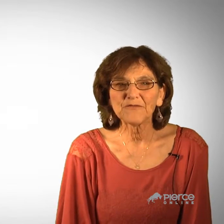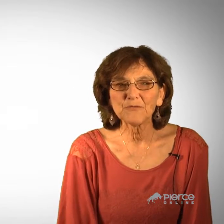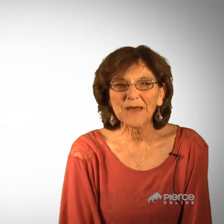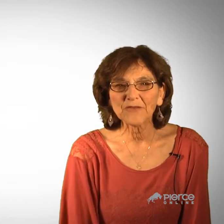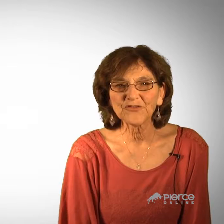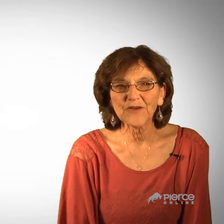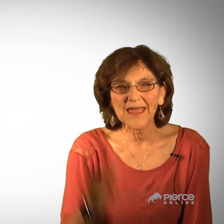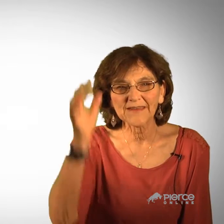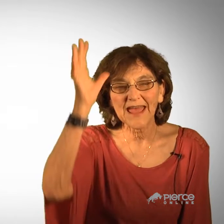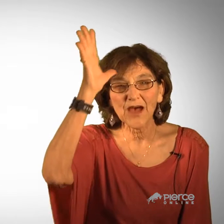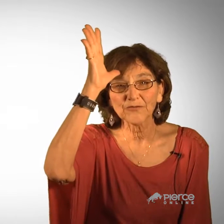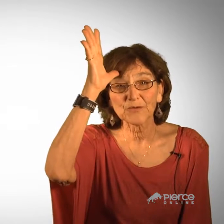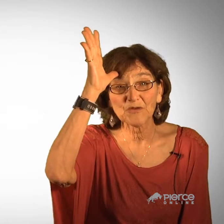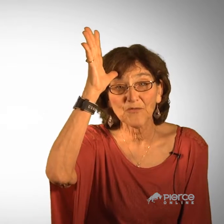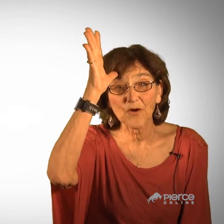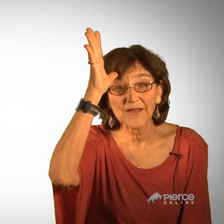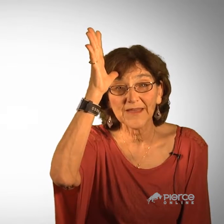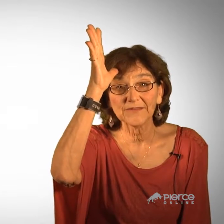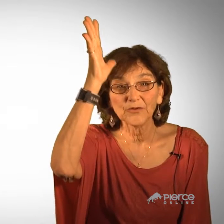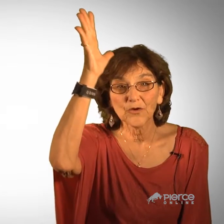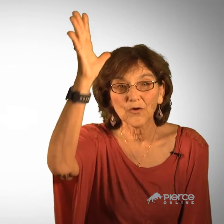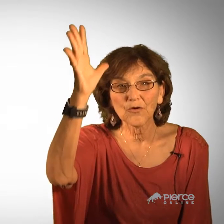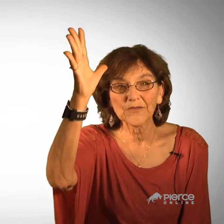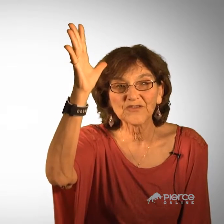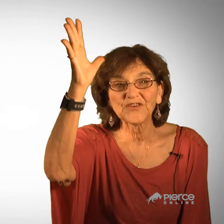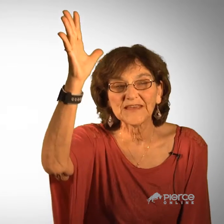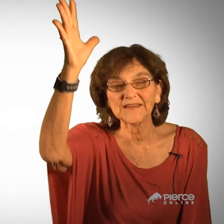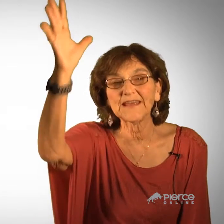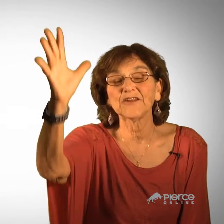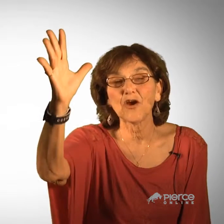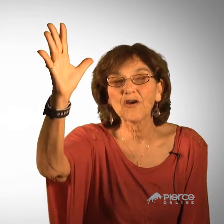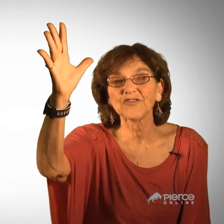if you bounce your hand out from the forehead or the chin in an arc shape